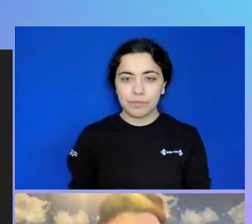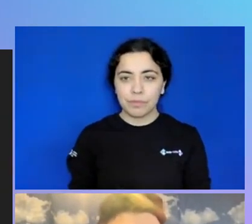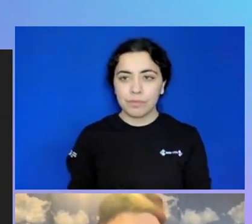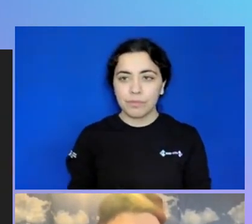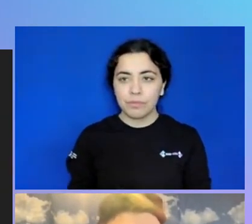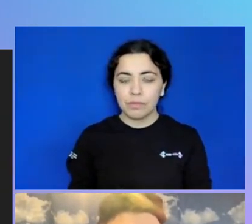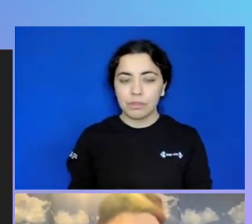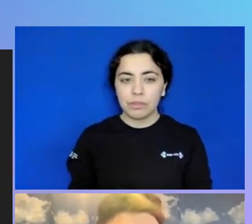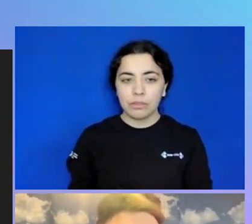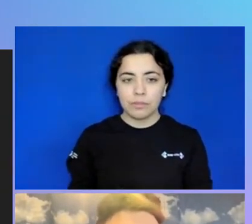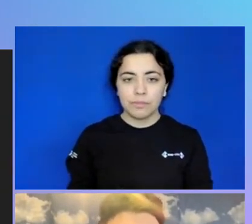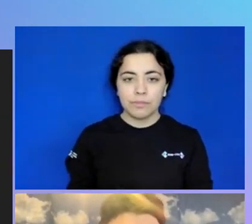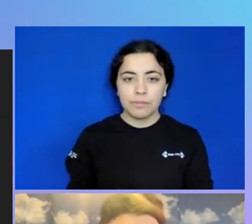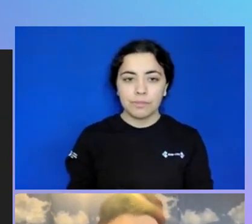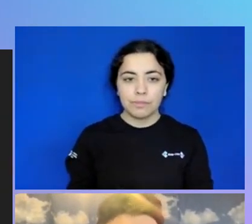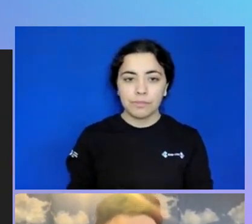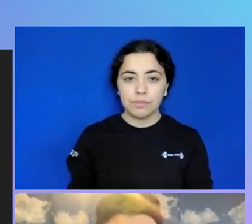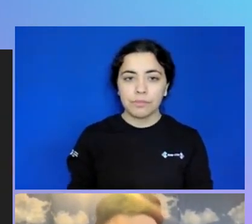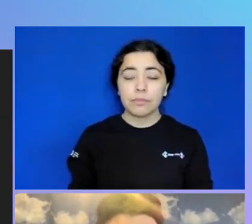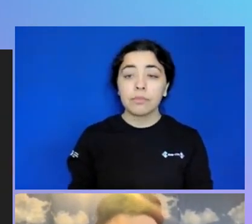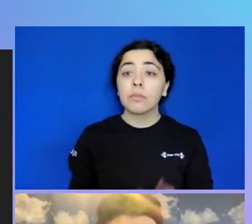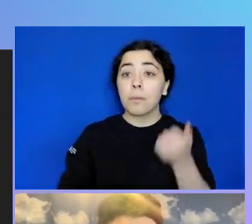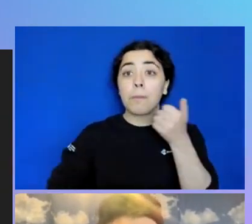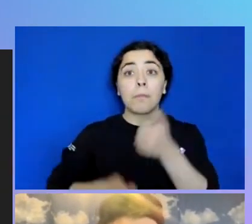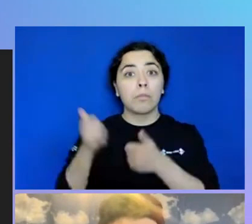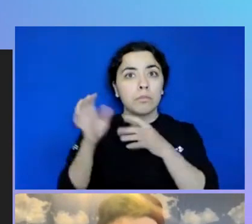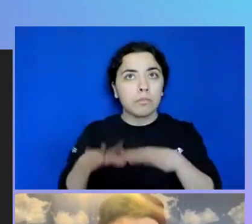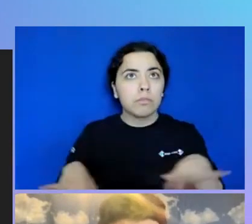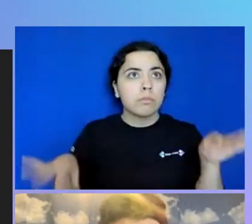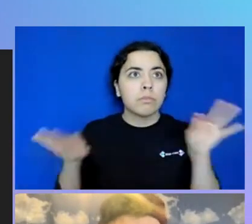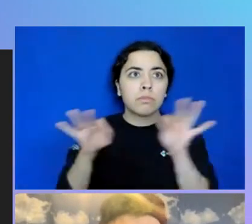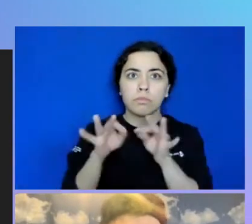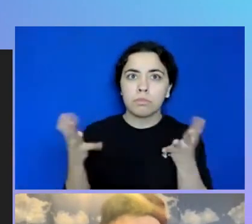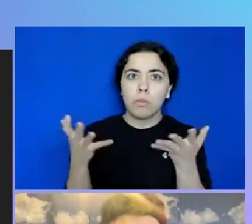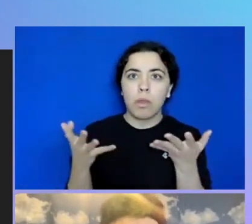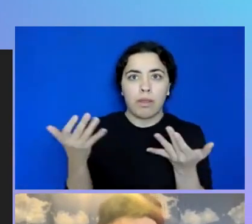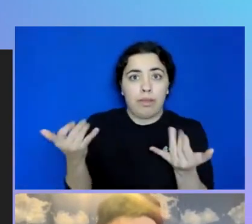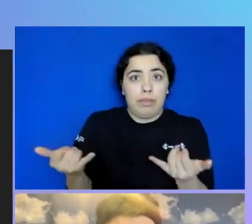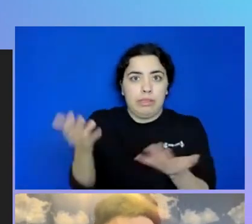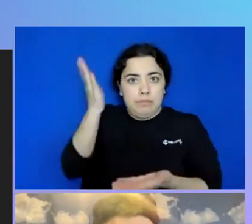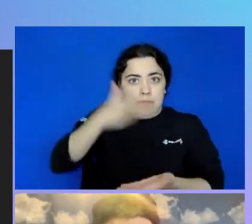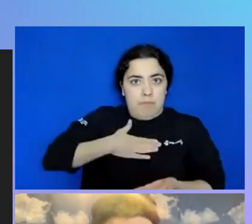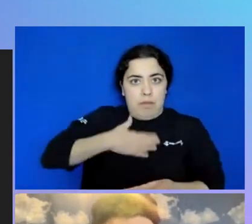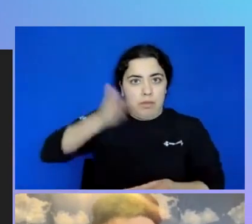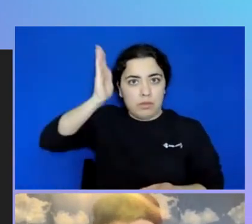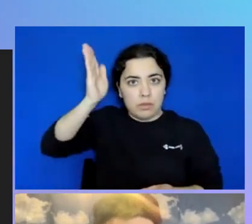as the most important thing, I think from this talk is to